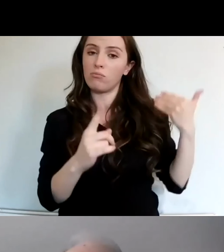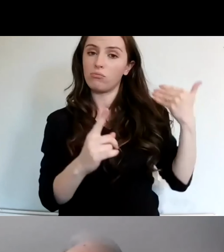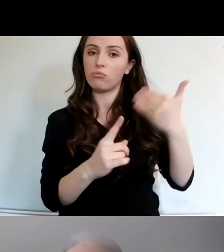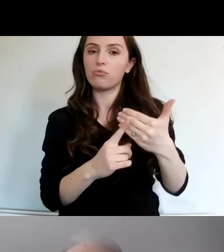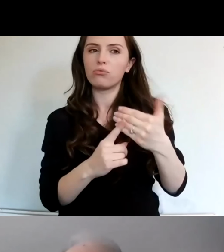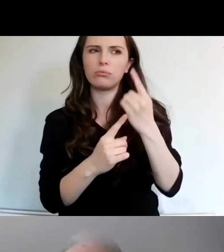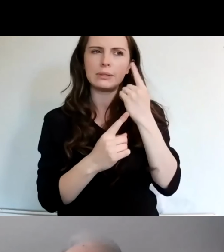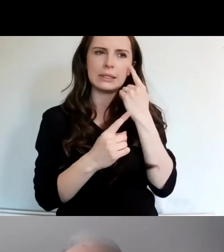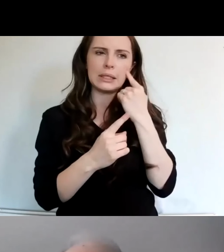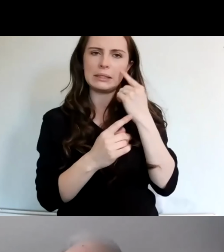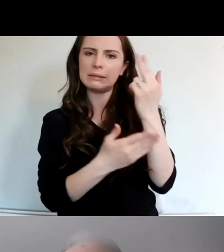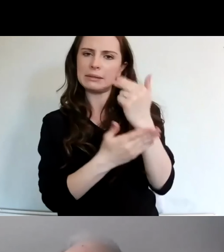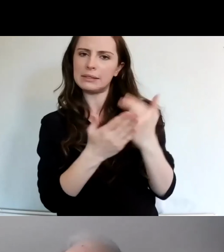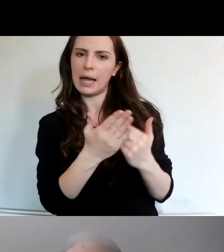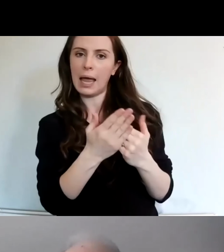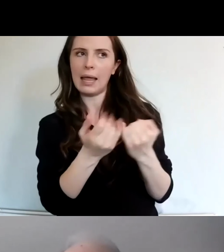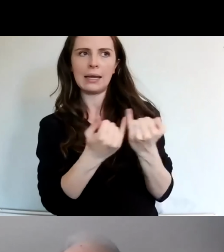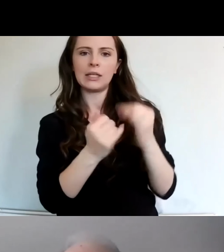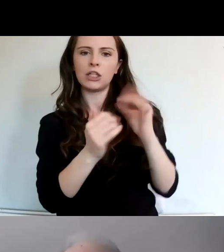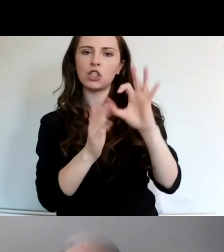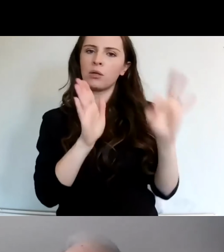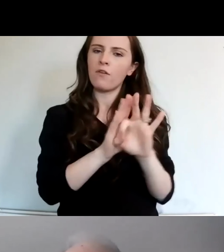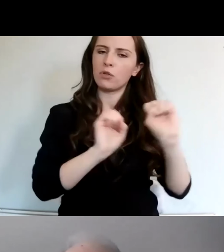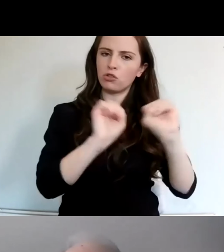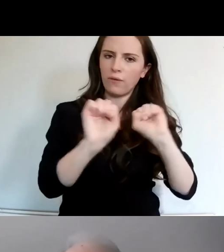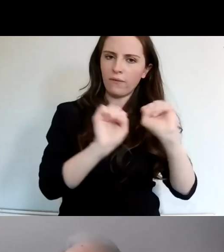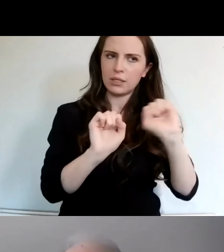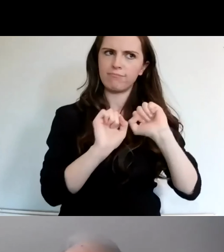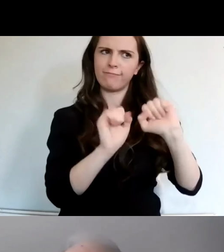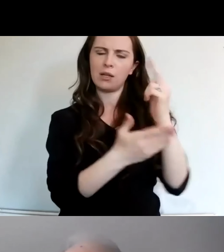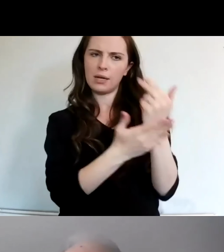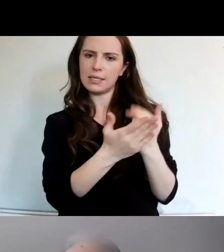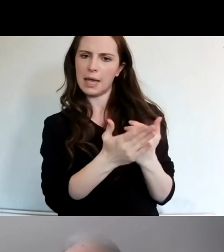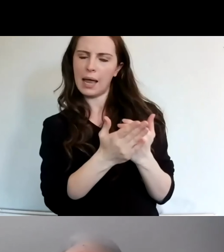particularly government services, public bodies, et cetera,